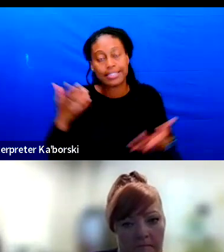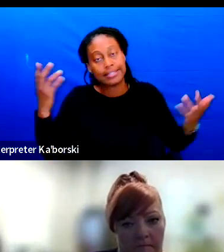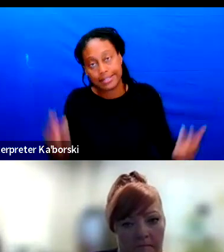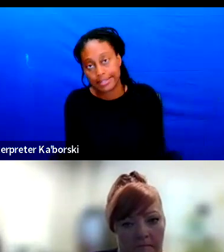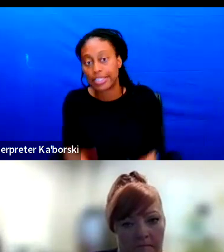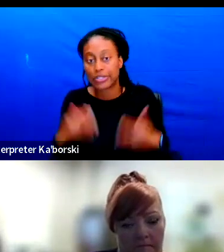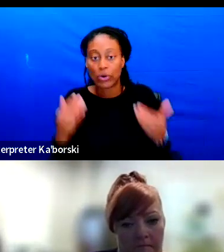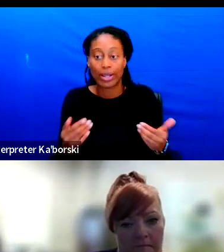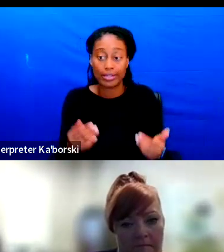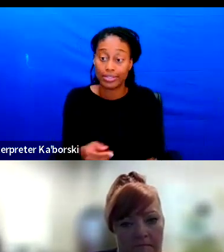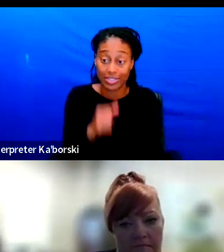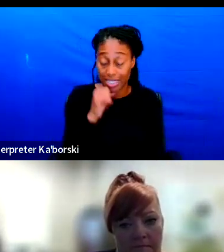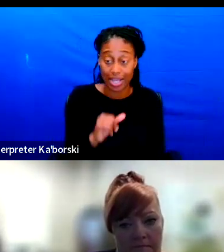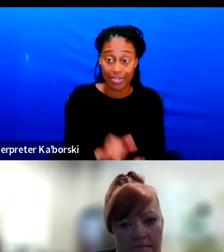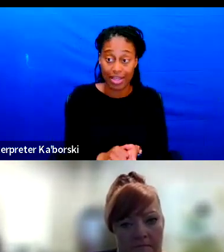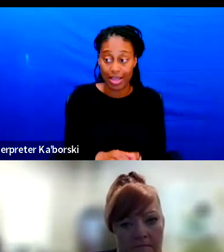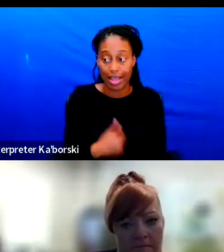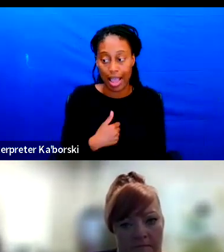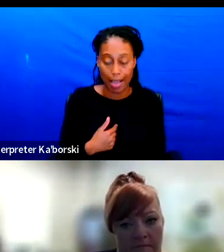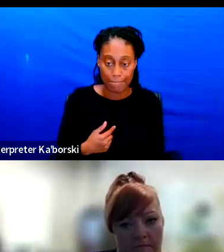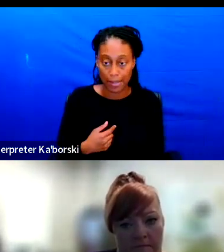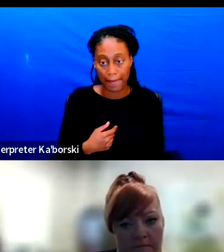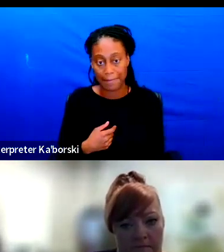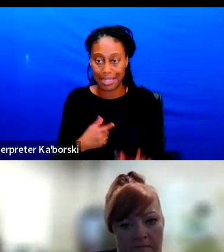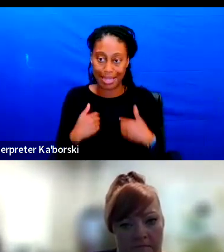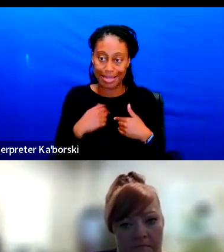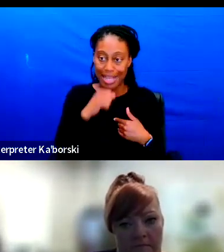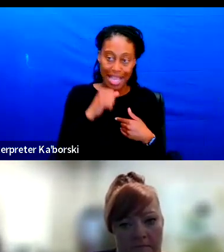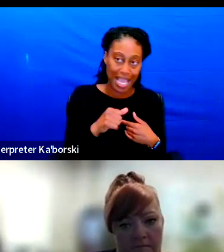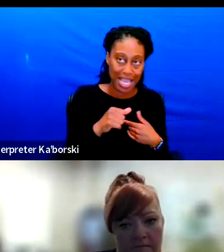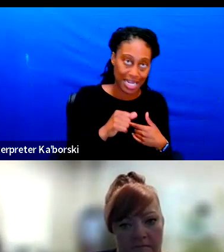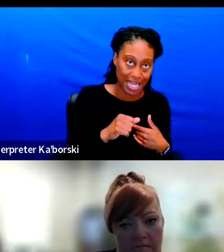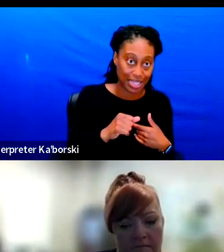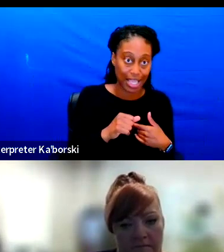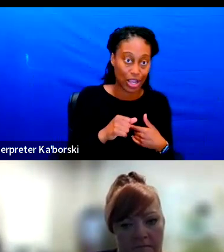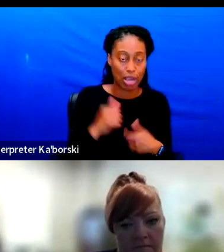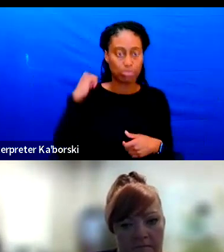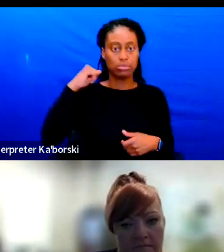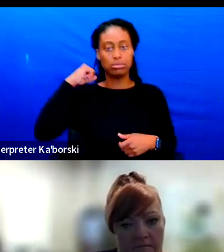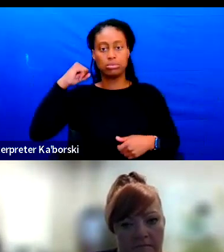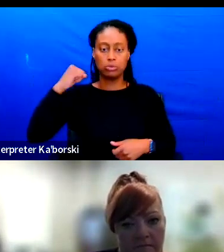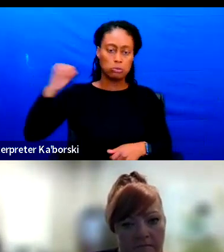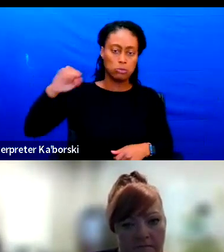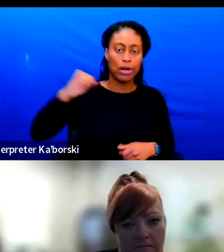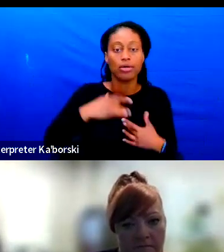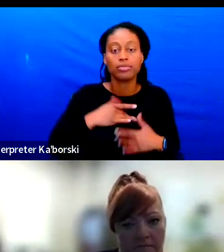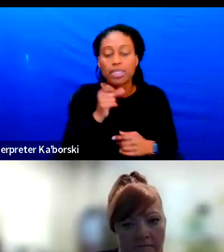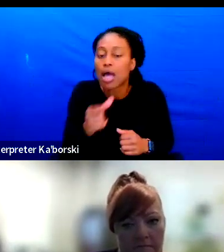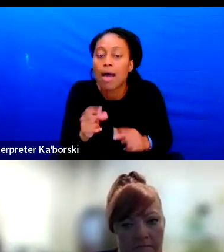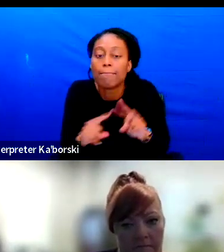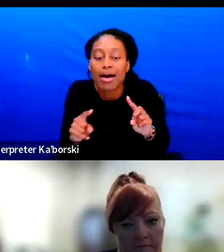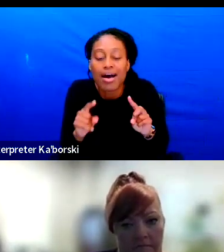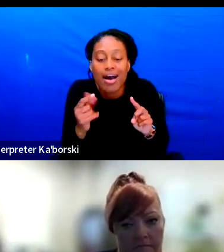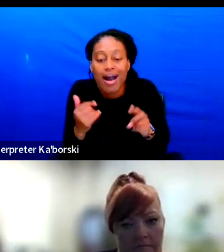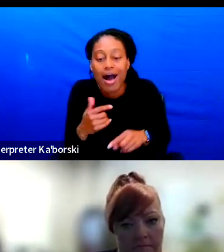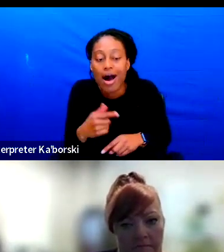Kyle Kleist: Not that I'm a old curmudget or anything. But no, I just had to realize that. Look, that's the way my staff are communicating now is texting. So I need to give them phones.